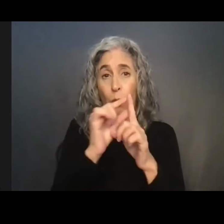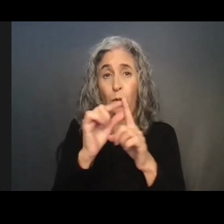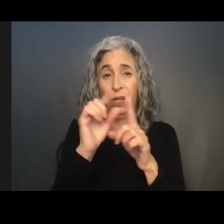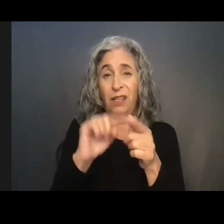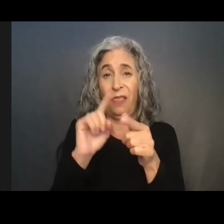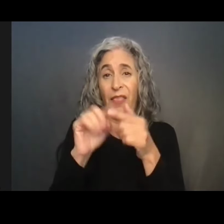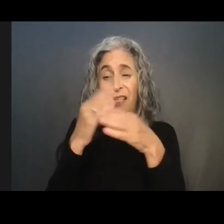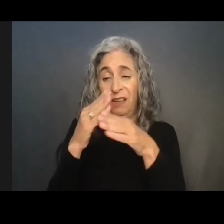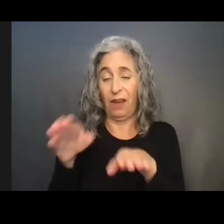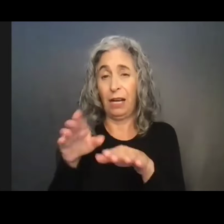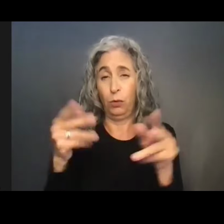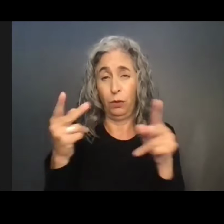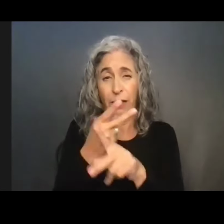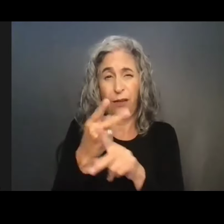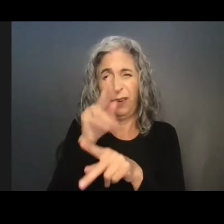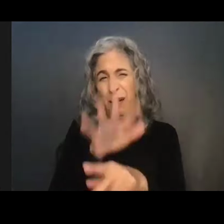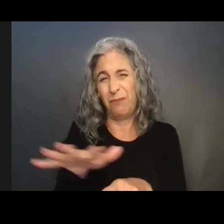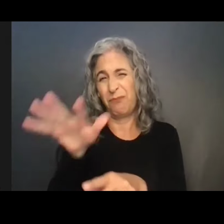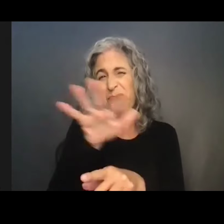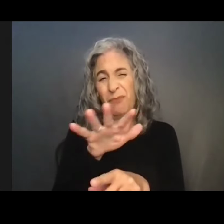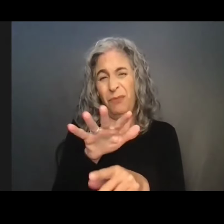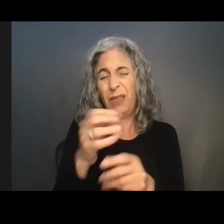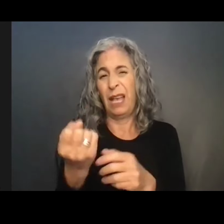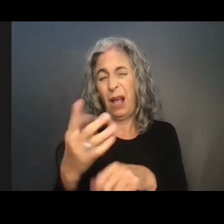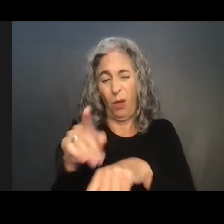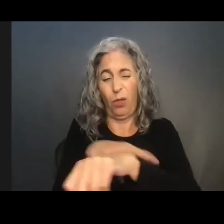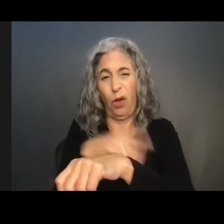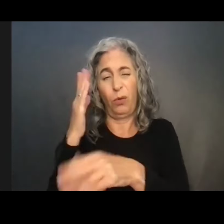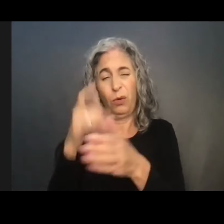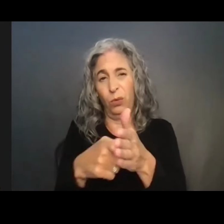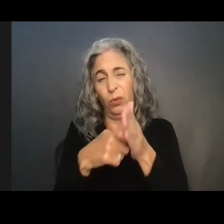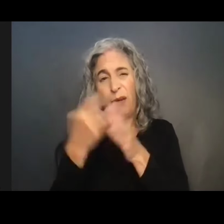you could figure out approximately how long it would take for you to